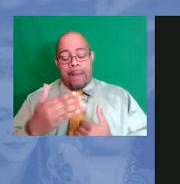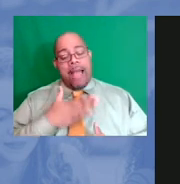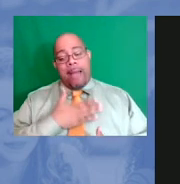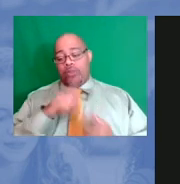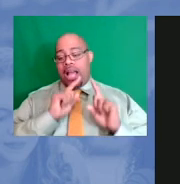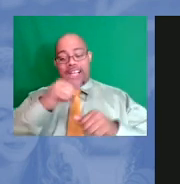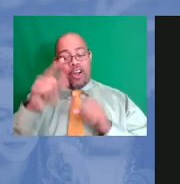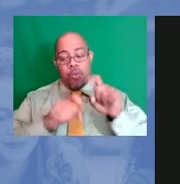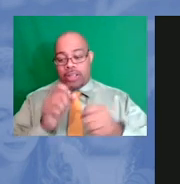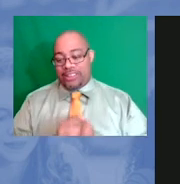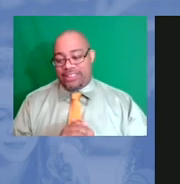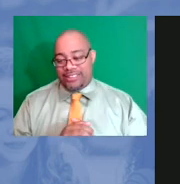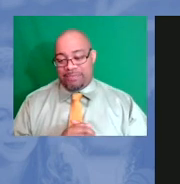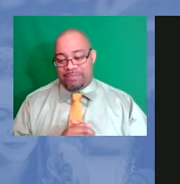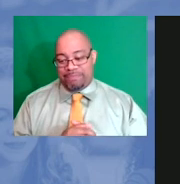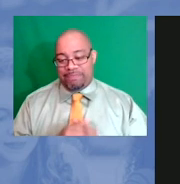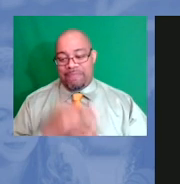THANK YOU. >> THANK YOU FOR THAT RESPONSE.